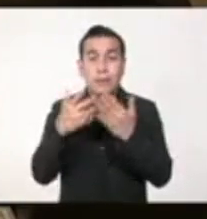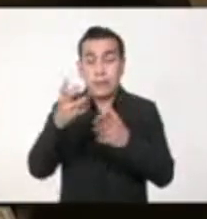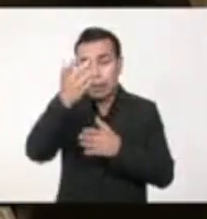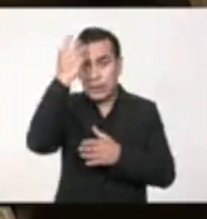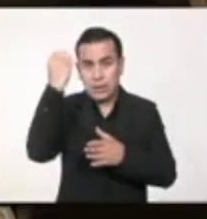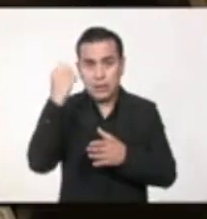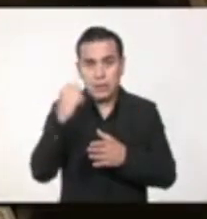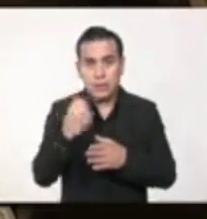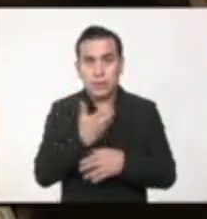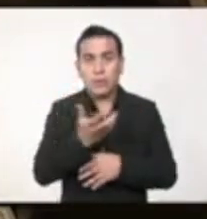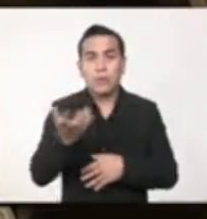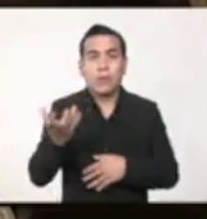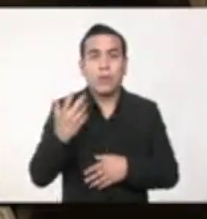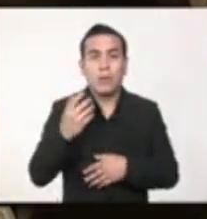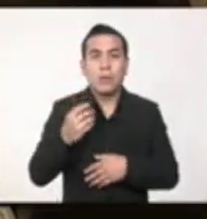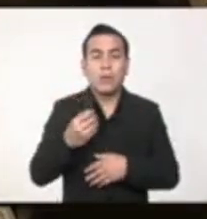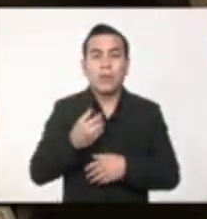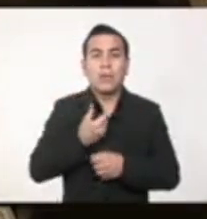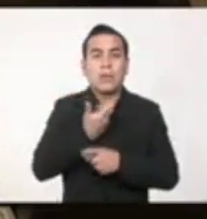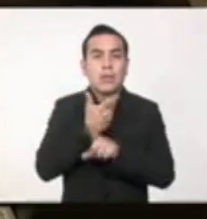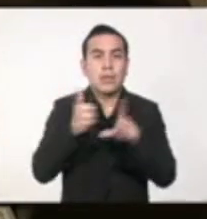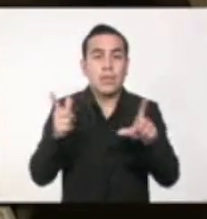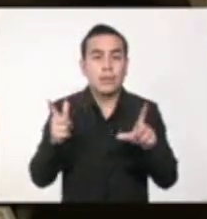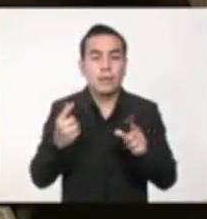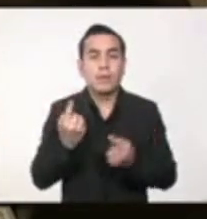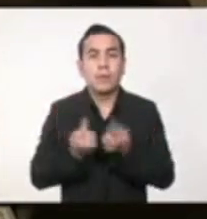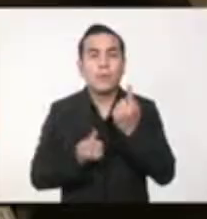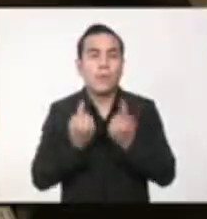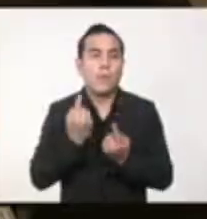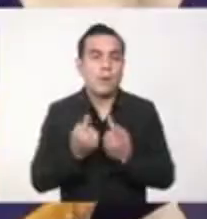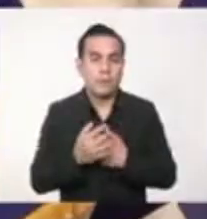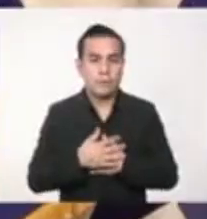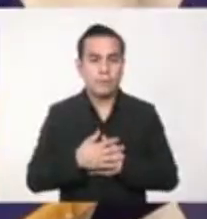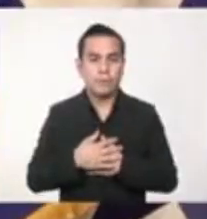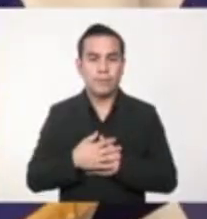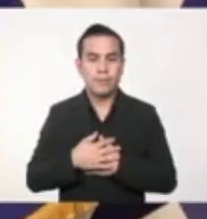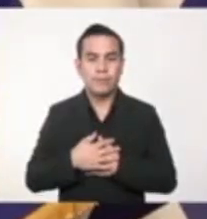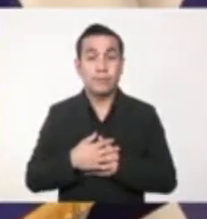nominal and public for the following legal causes A for